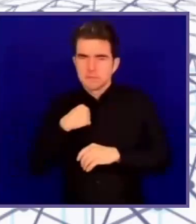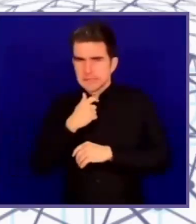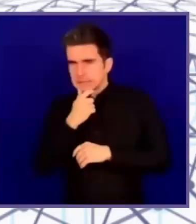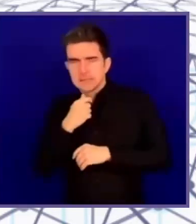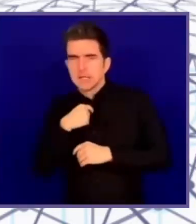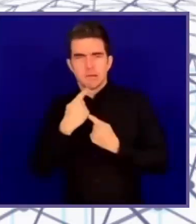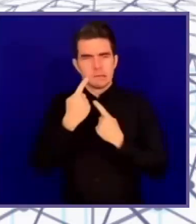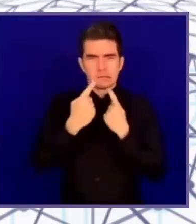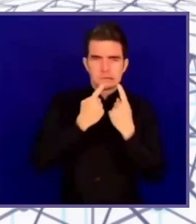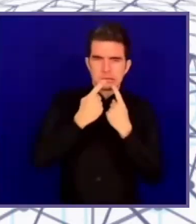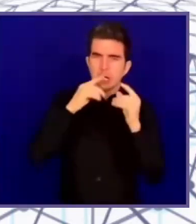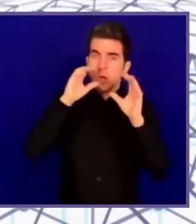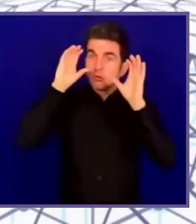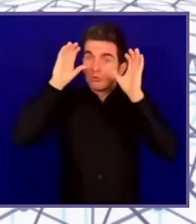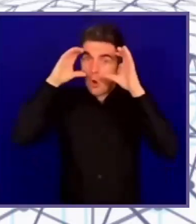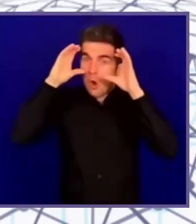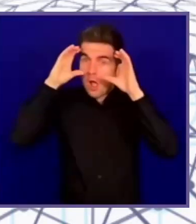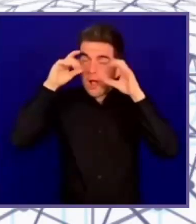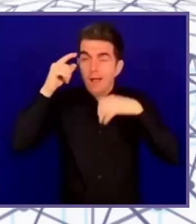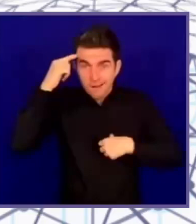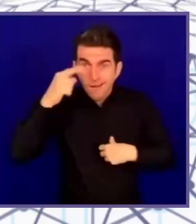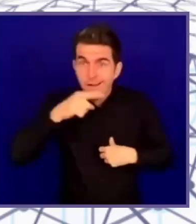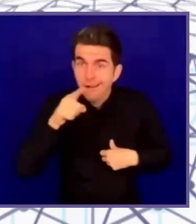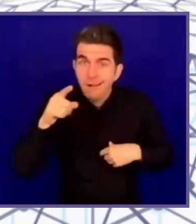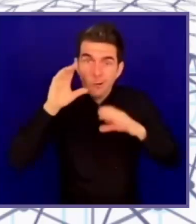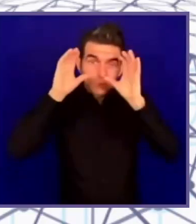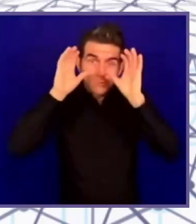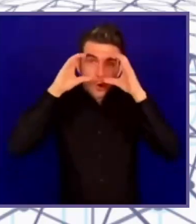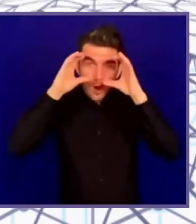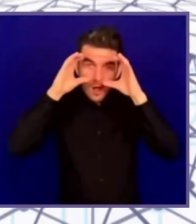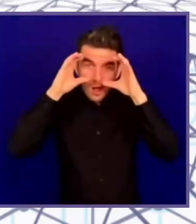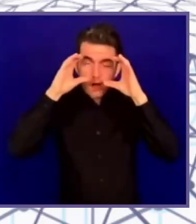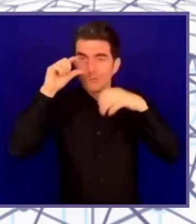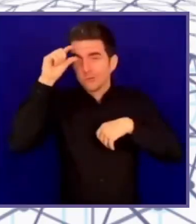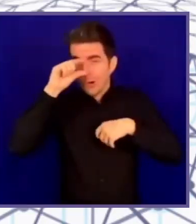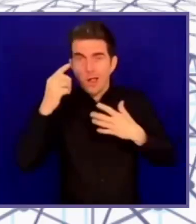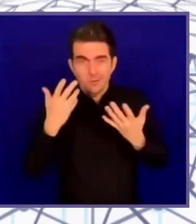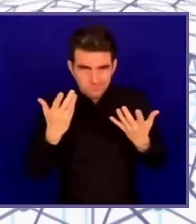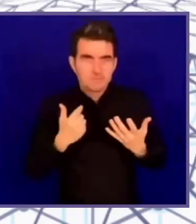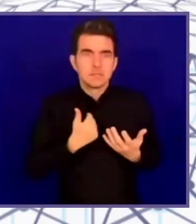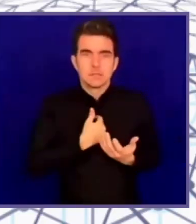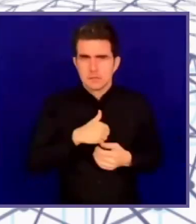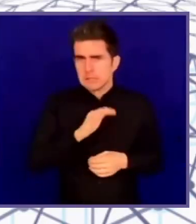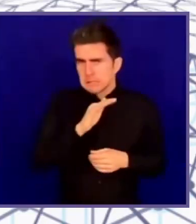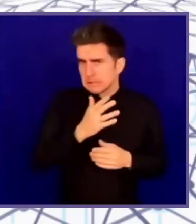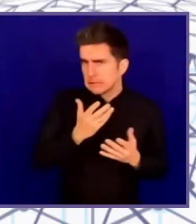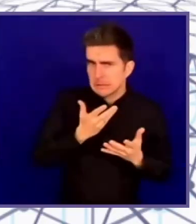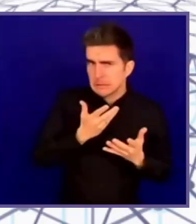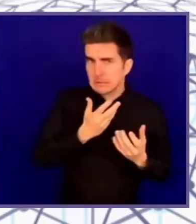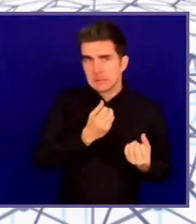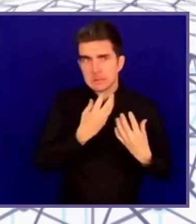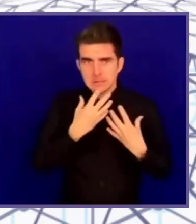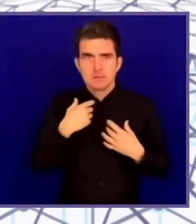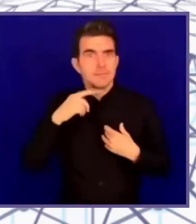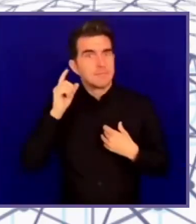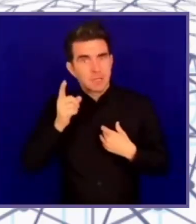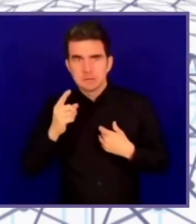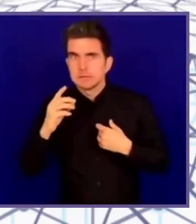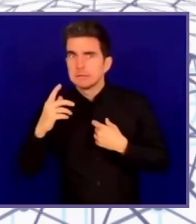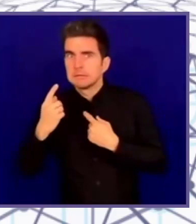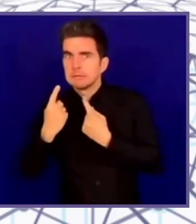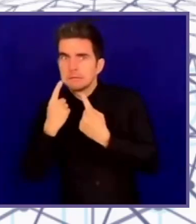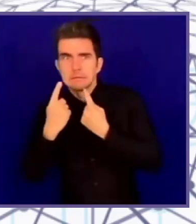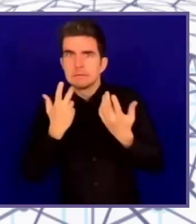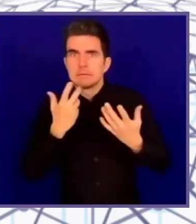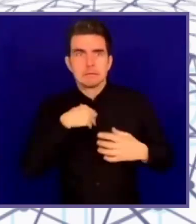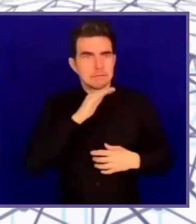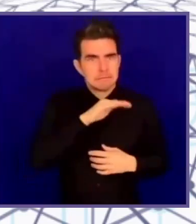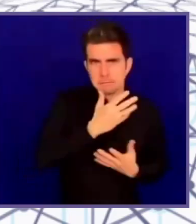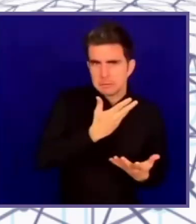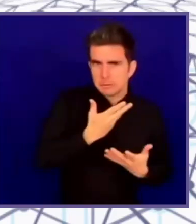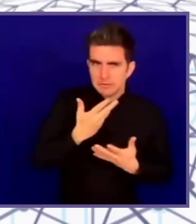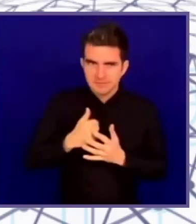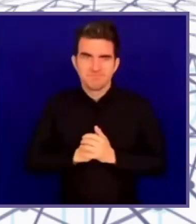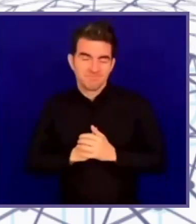NHS doctor for 30 years. So I need to be closer. No, no, it's quite low enough for me yet. So I